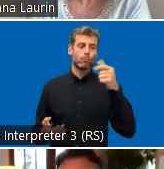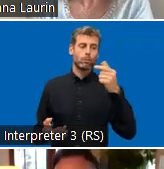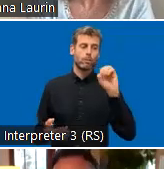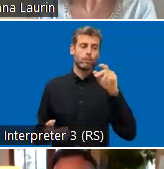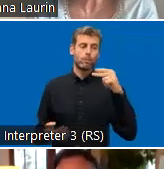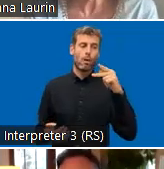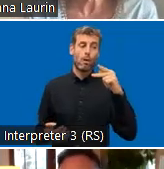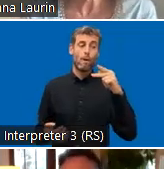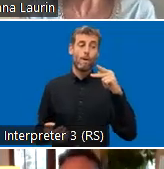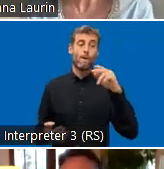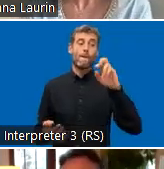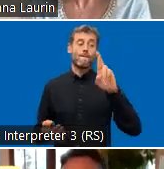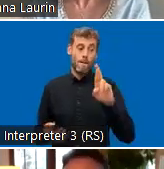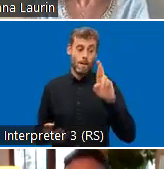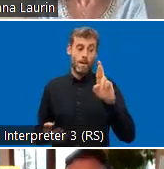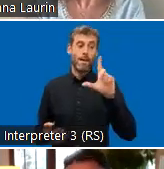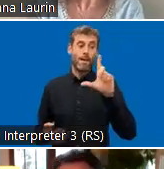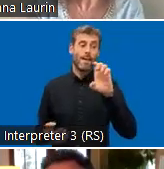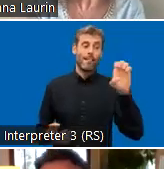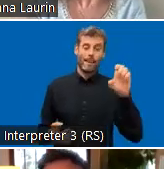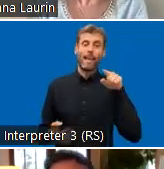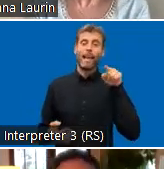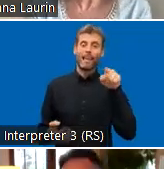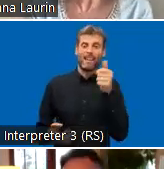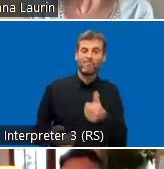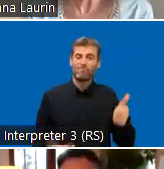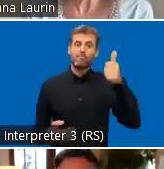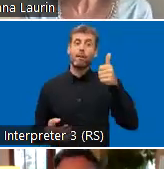not everything because we only have a short period of time but some of the most important things that